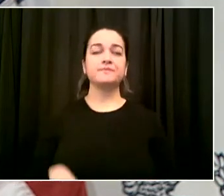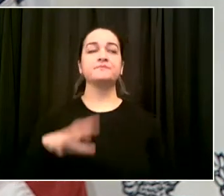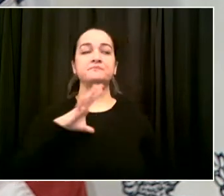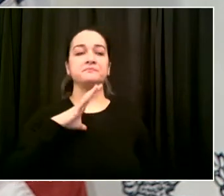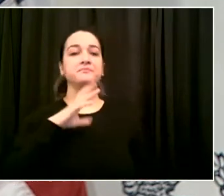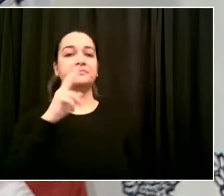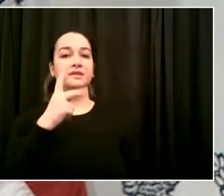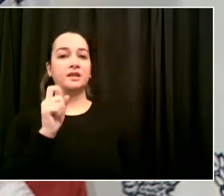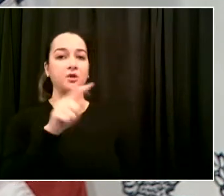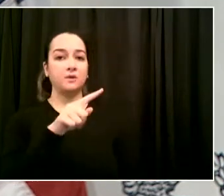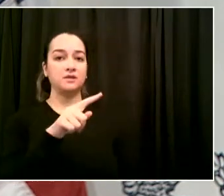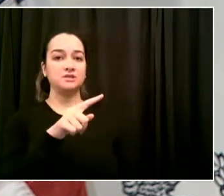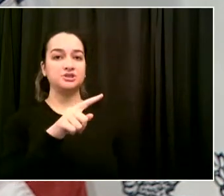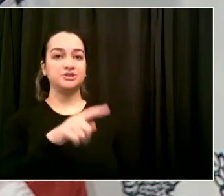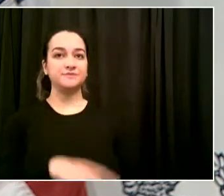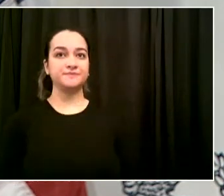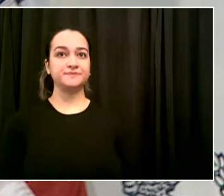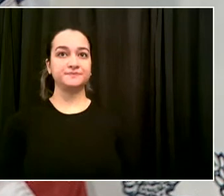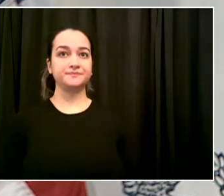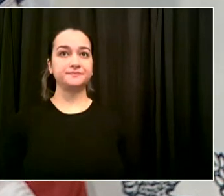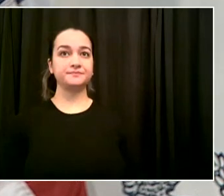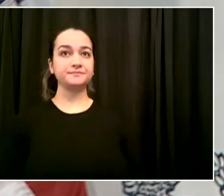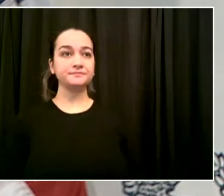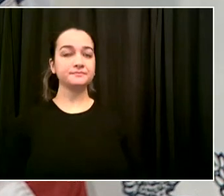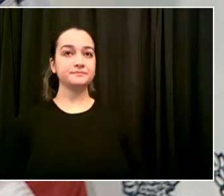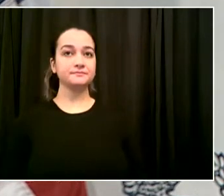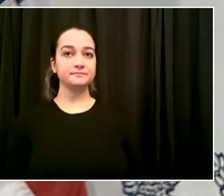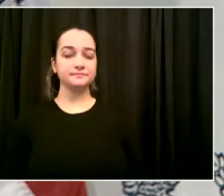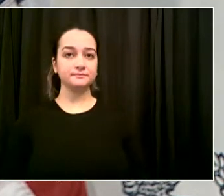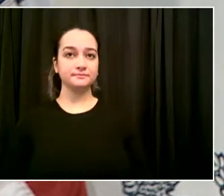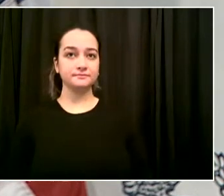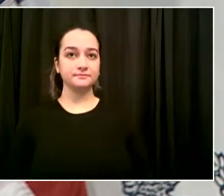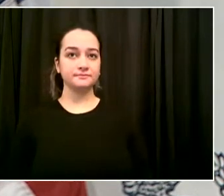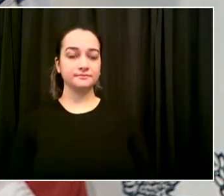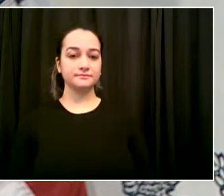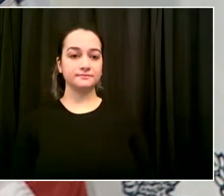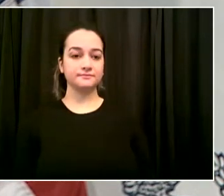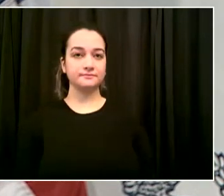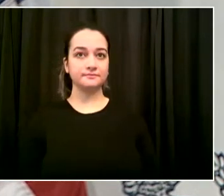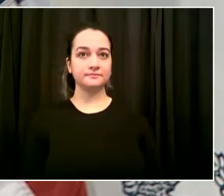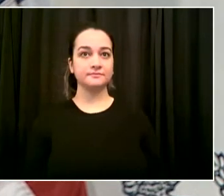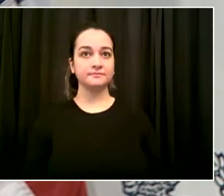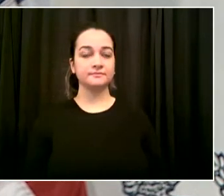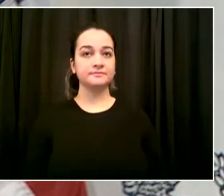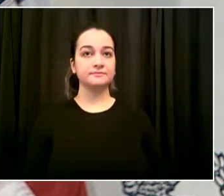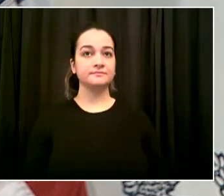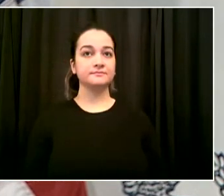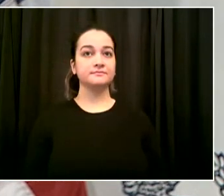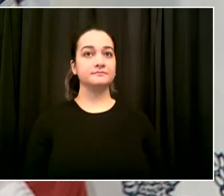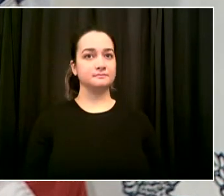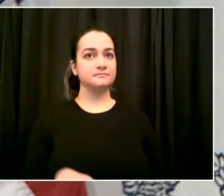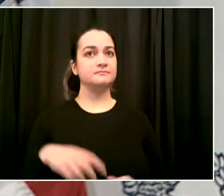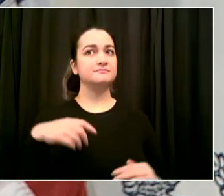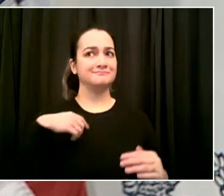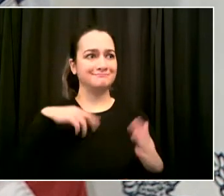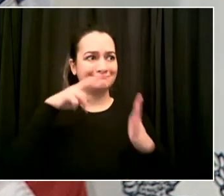S SONECDLY, THERE'VE BBN EEA SERIES OF